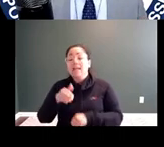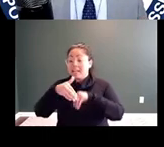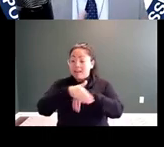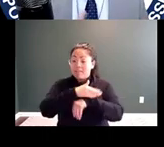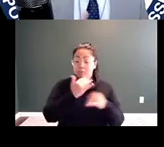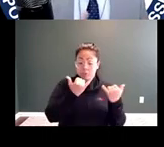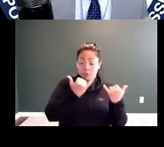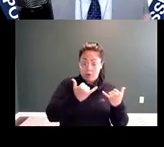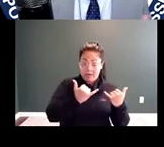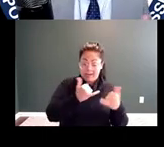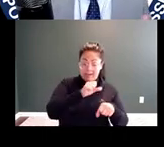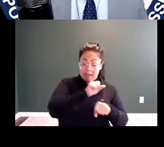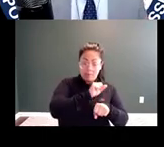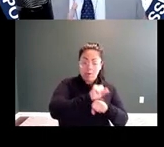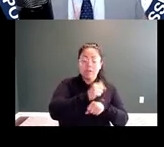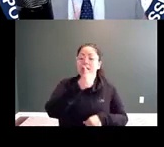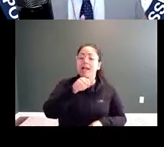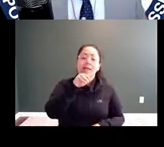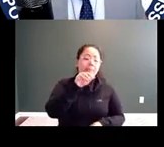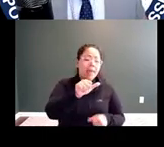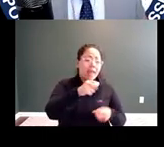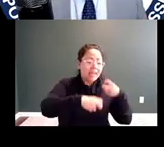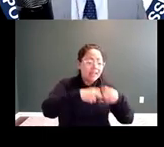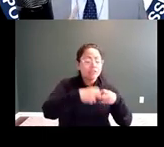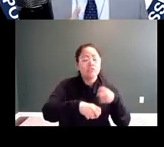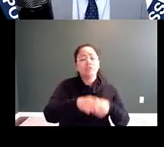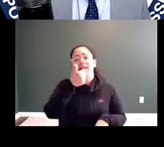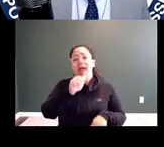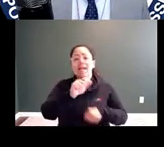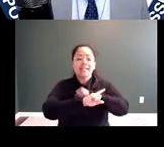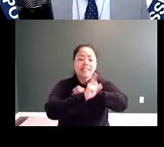So any kind of pay issues or discipline or firing